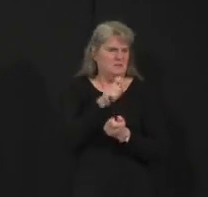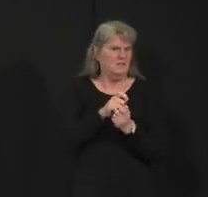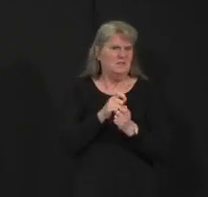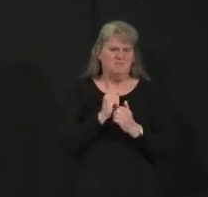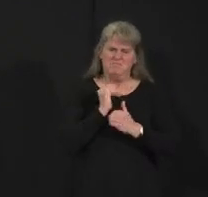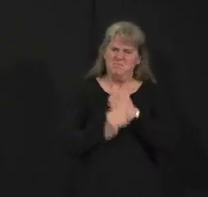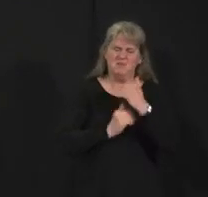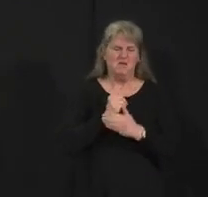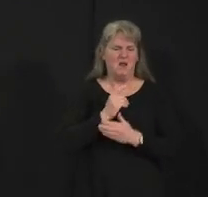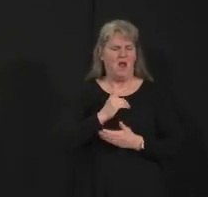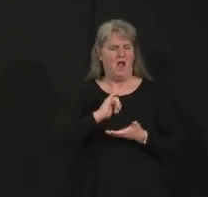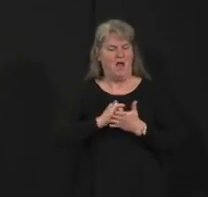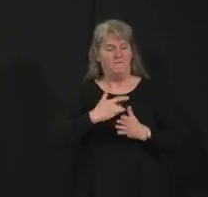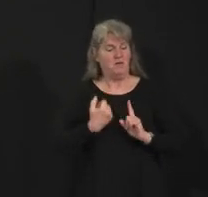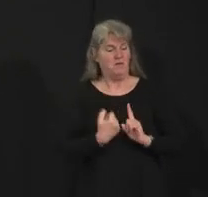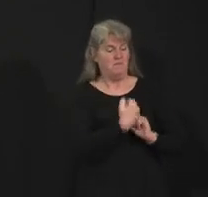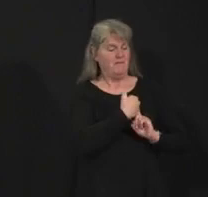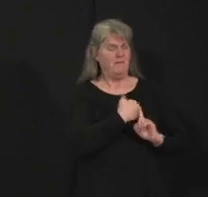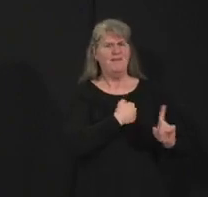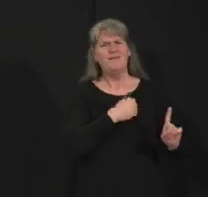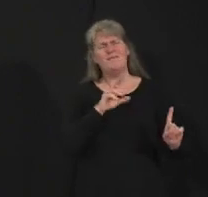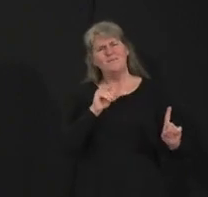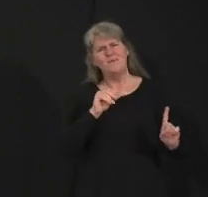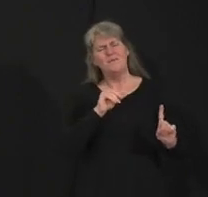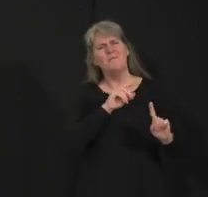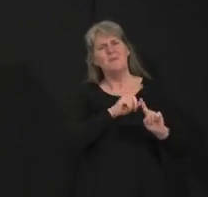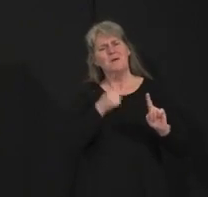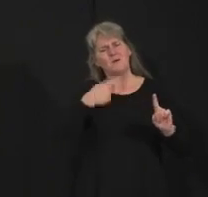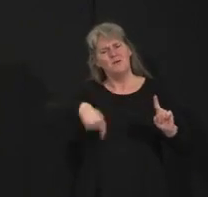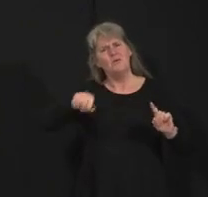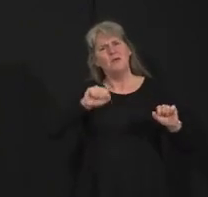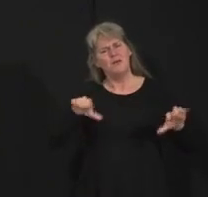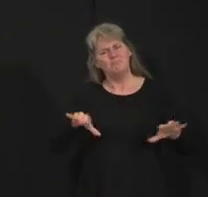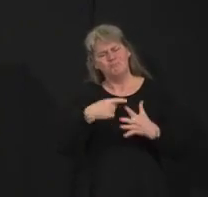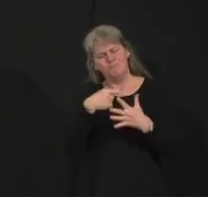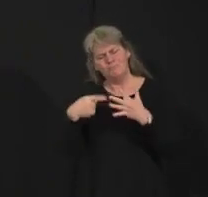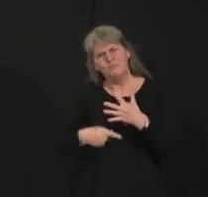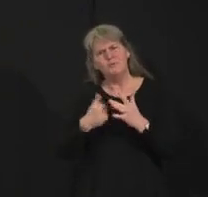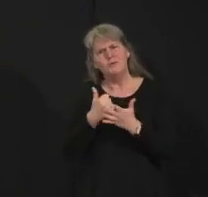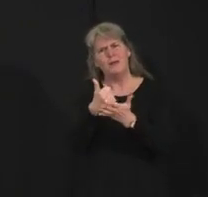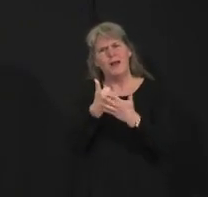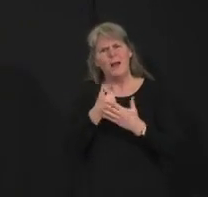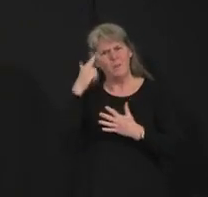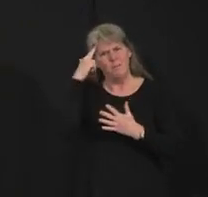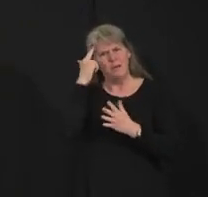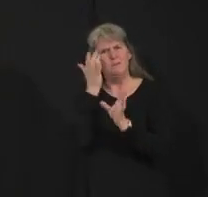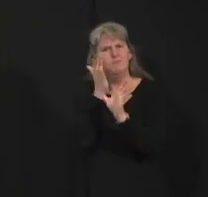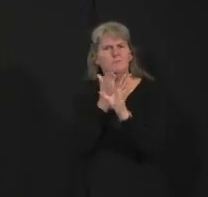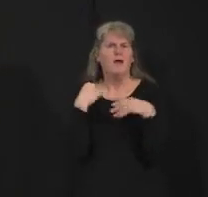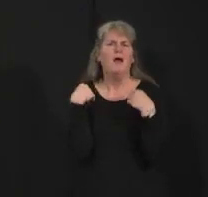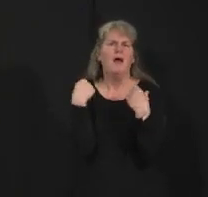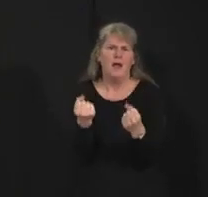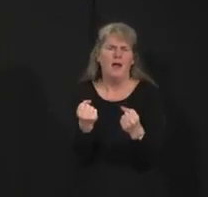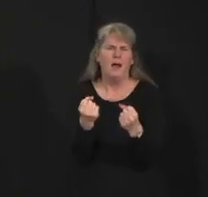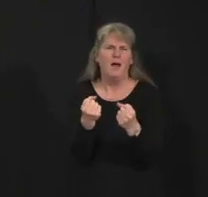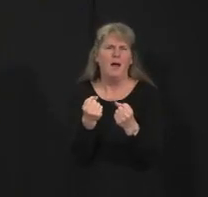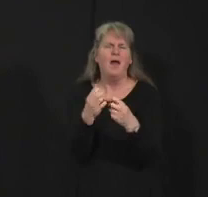mass acts of violence such as this, but there are lots of things we can do to help our mental health. This is a time to remind